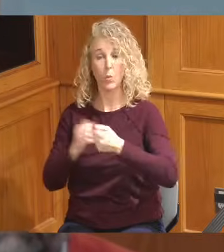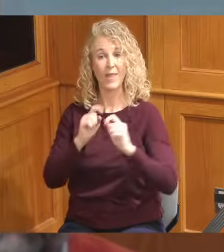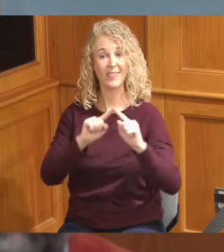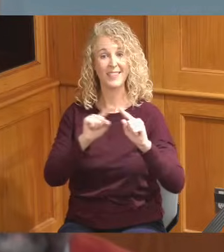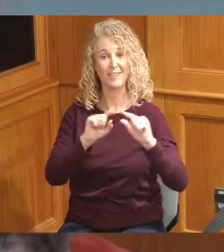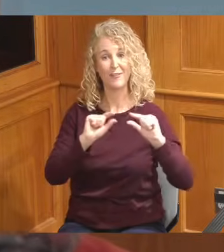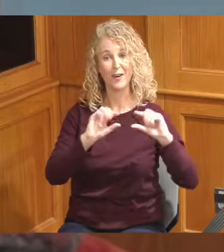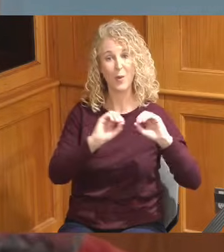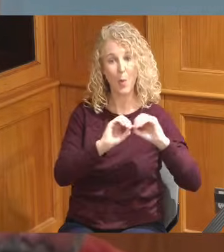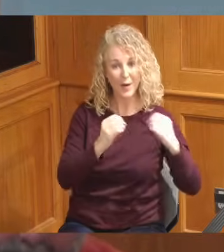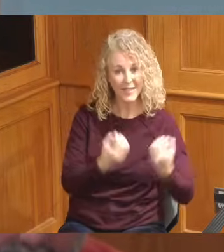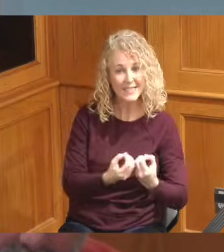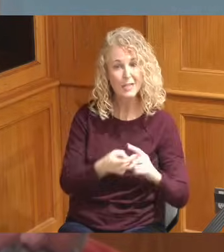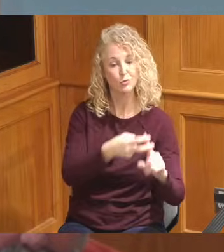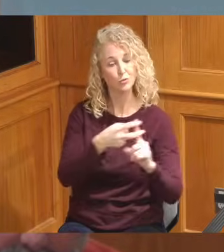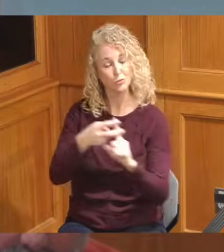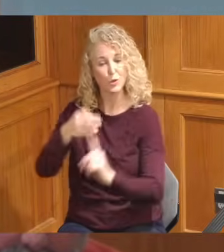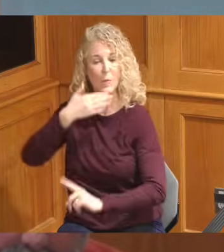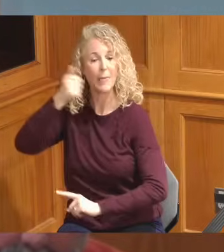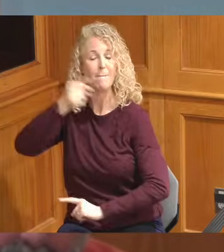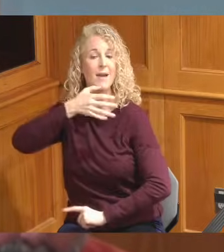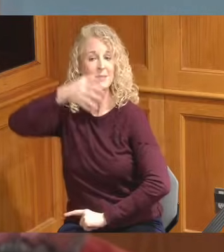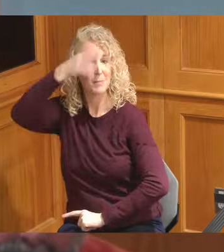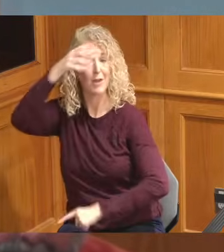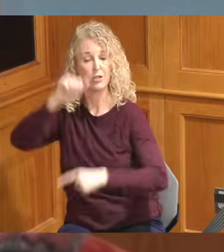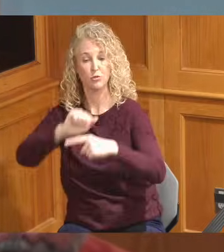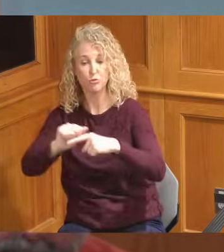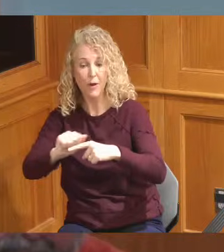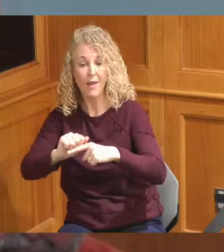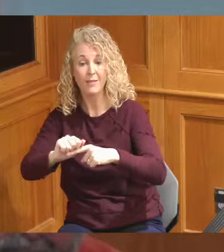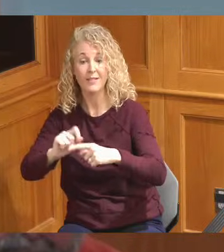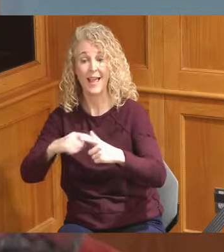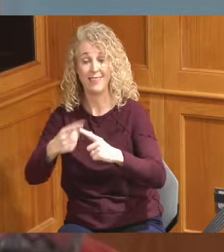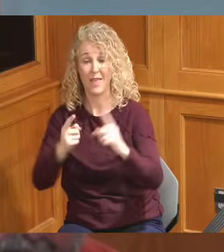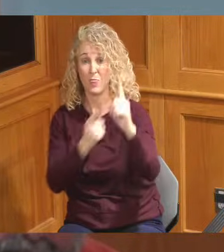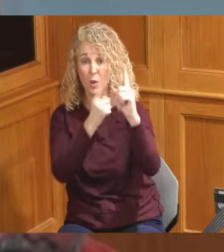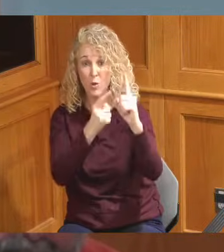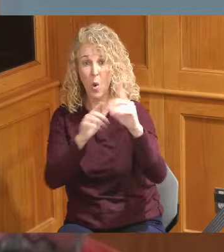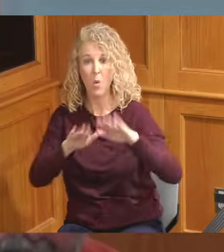recruit foster parents, train foster parents, and then place children with the foster families as